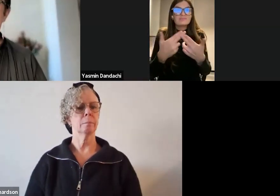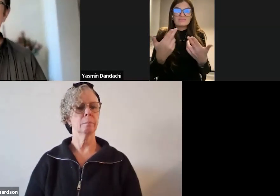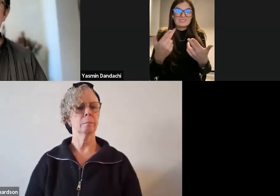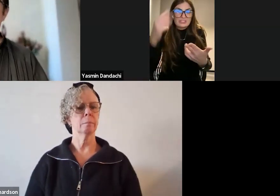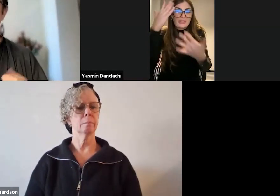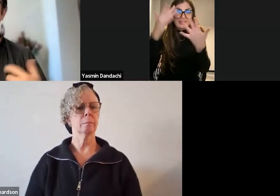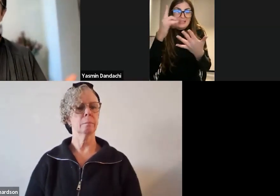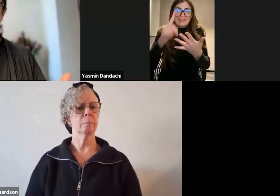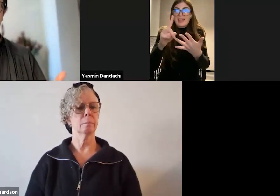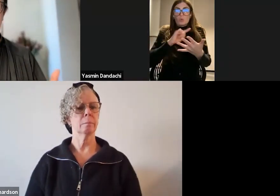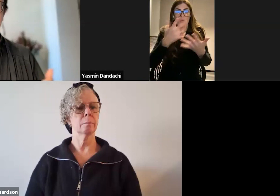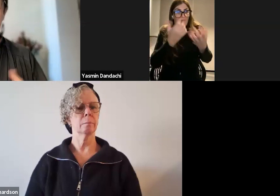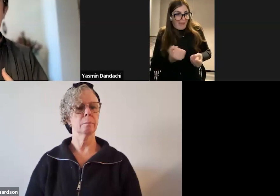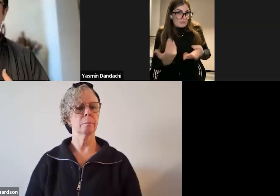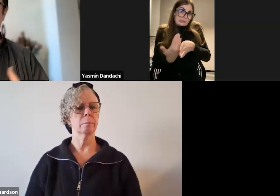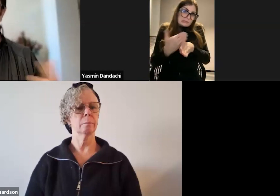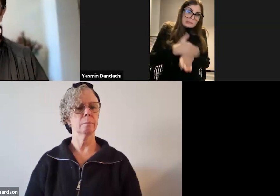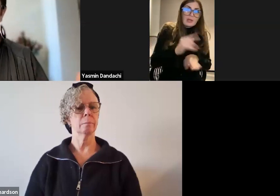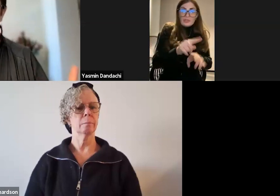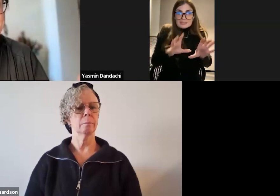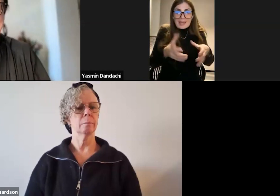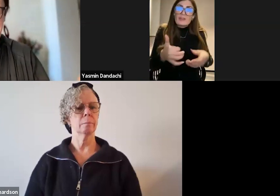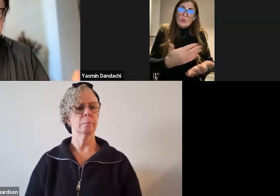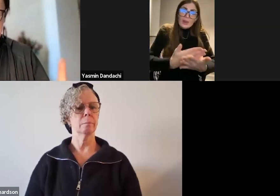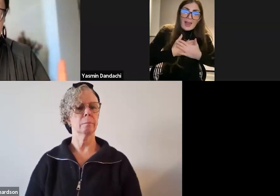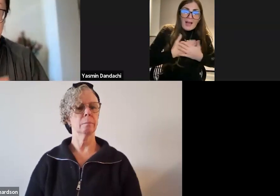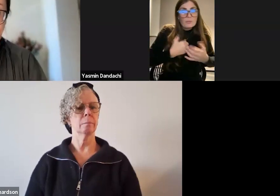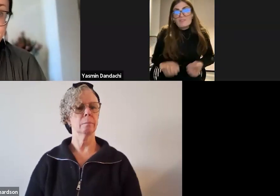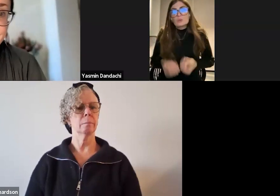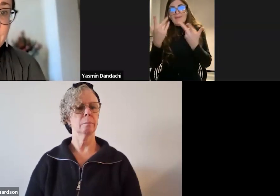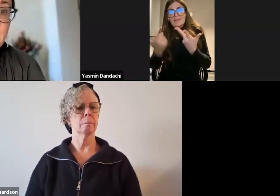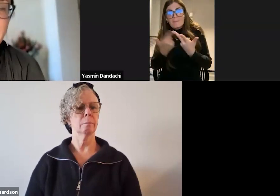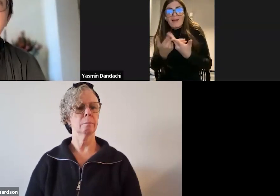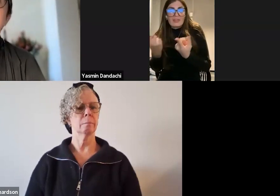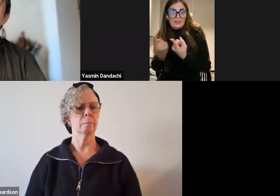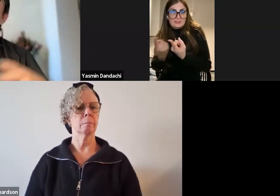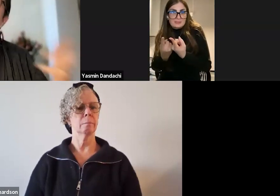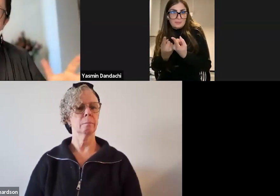working in an area that we love or believe in desperately.